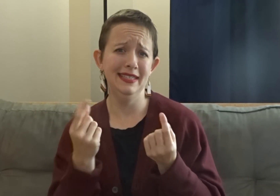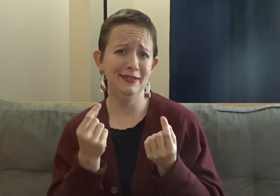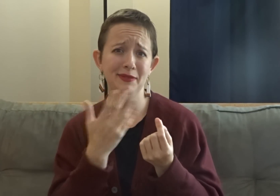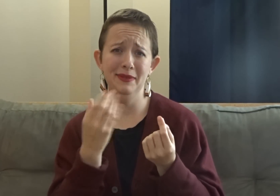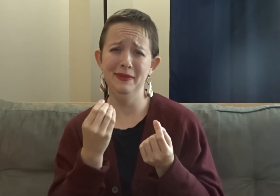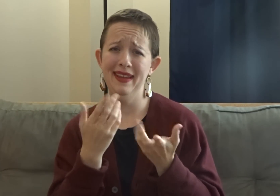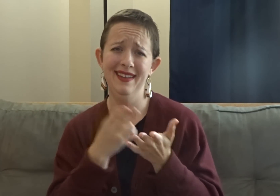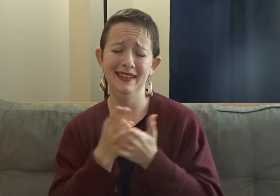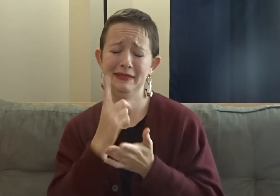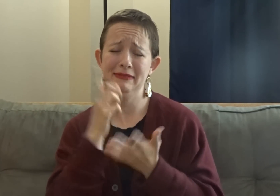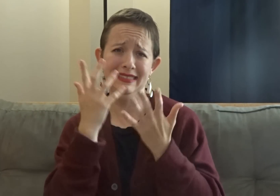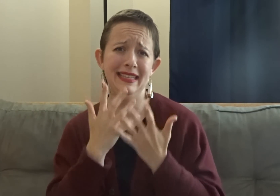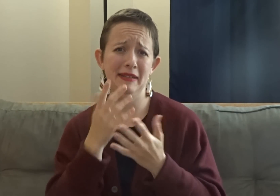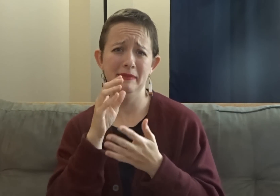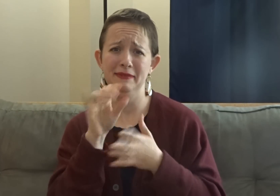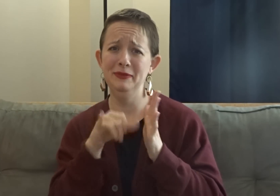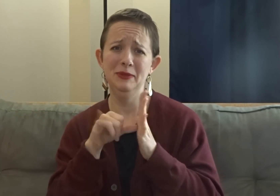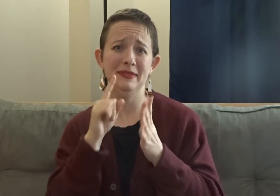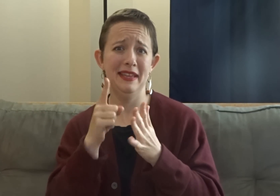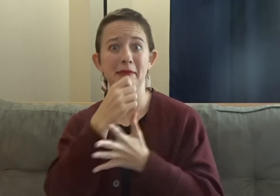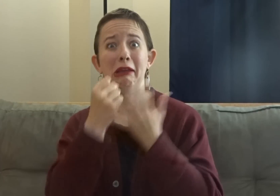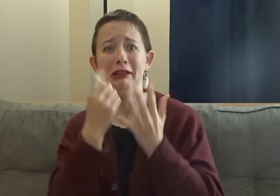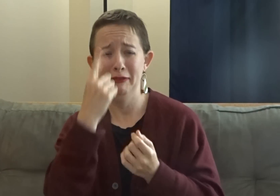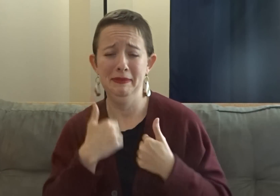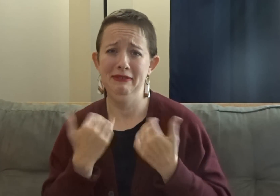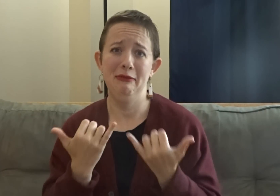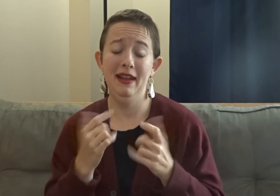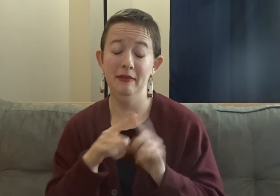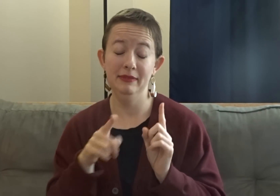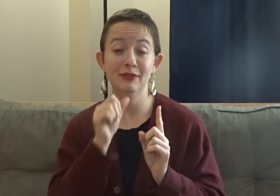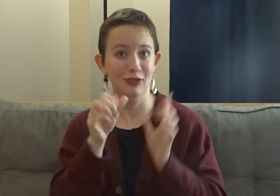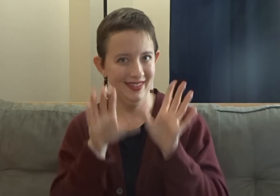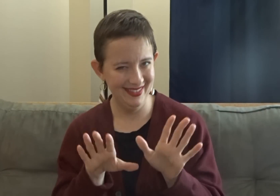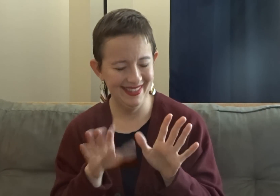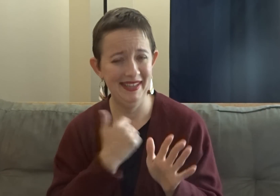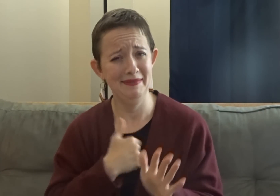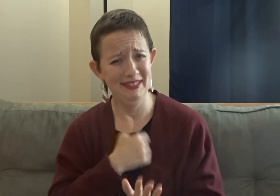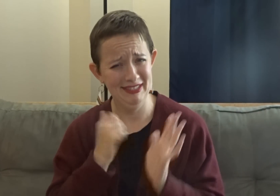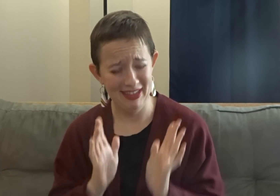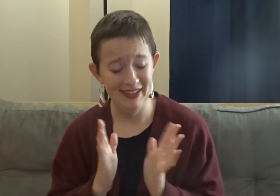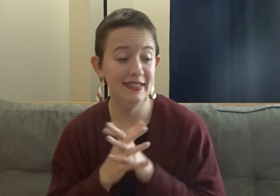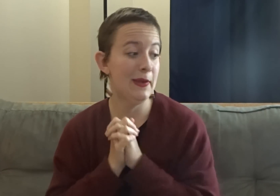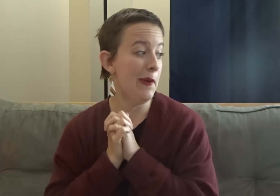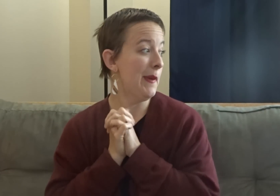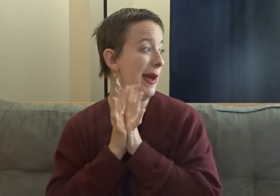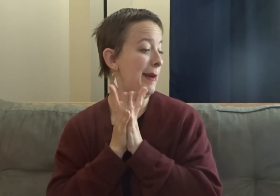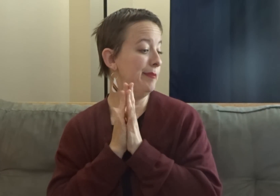I know there's a lot of other things that we need to do and sadly YouTube is like the last priority for me, but don't worry. I'm really sorry.